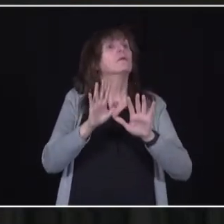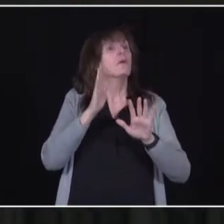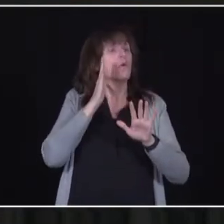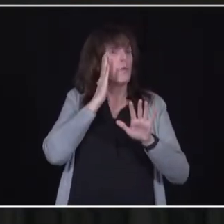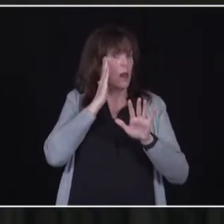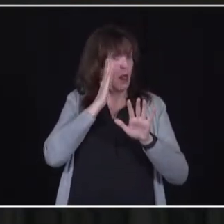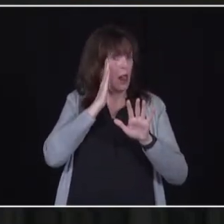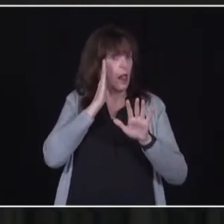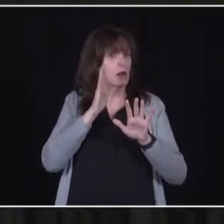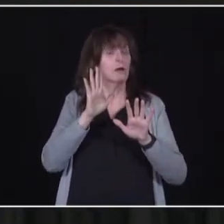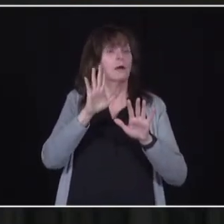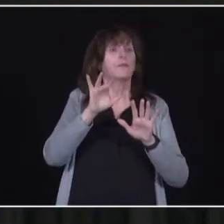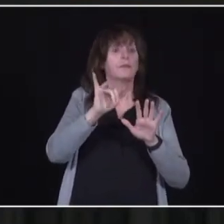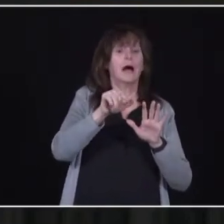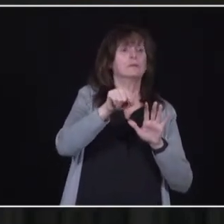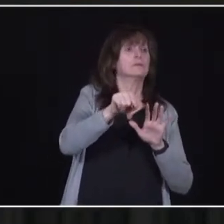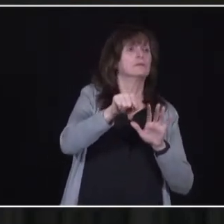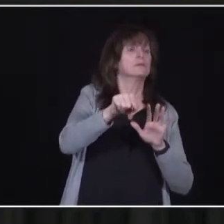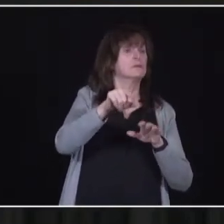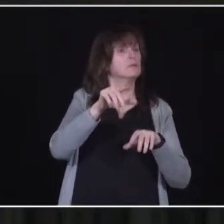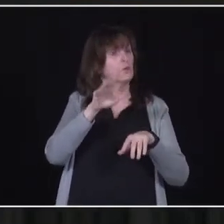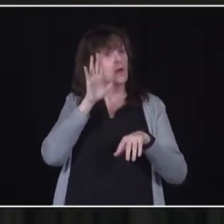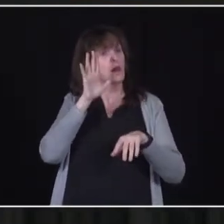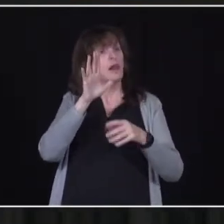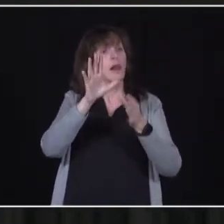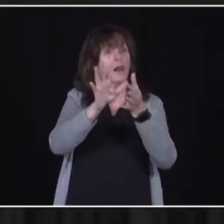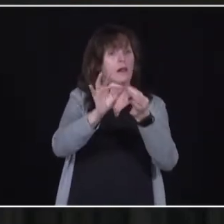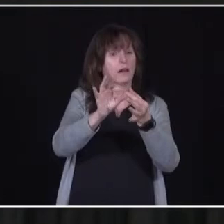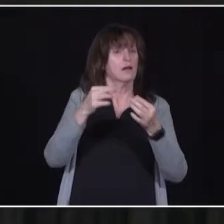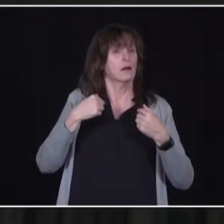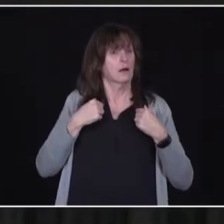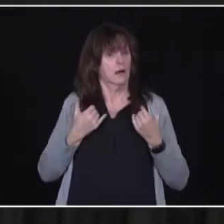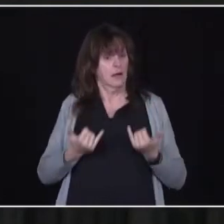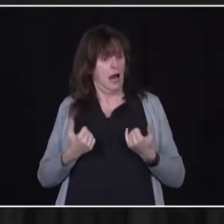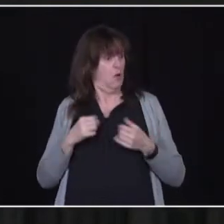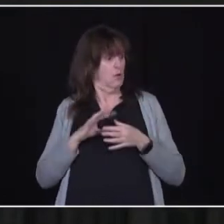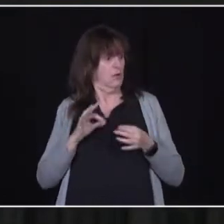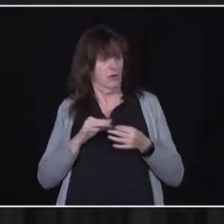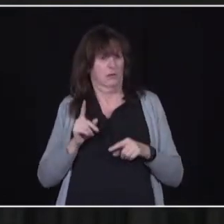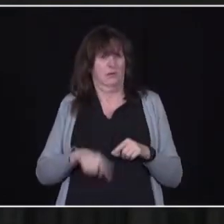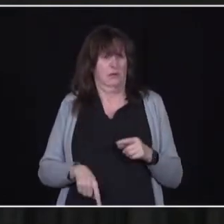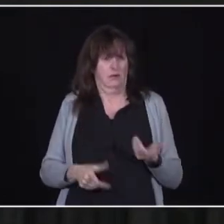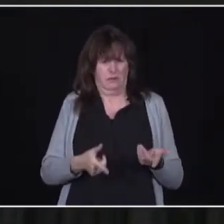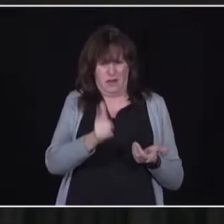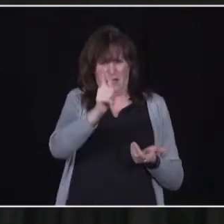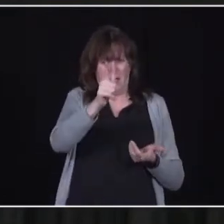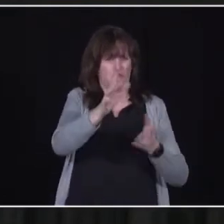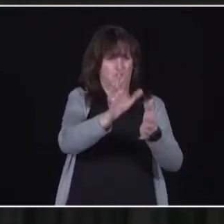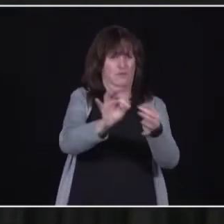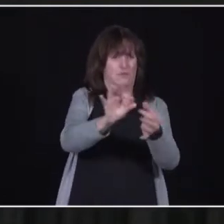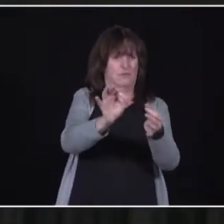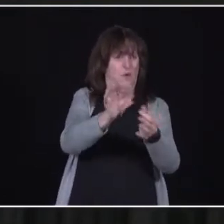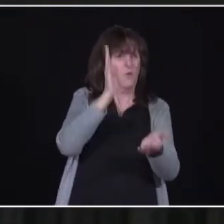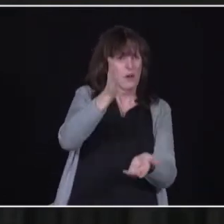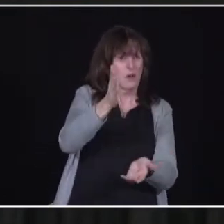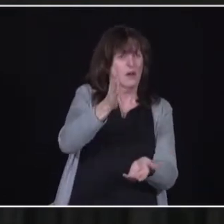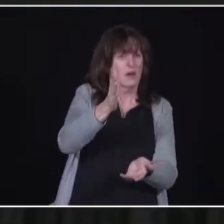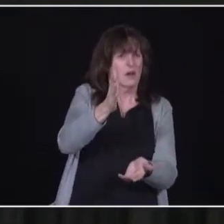phases, phase 2 and that is going to be rolled out then. But we are still a while a ways away from that. The bottom line is